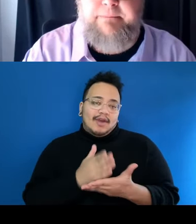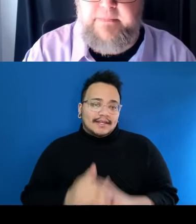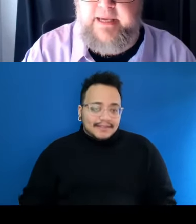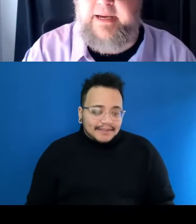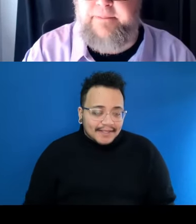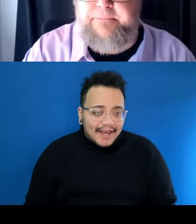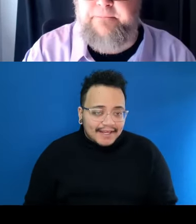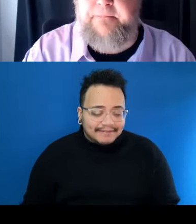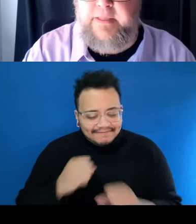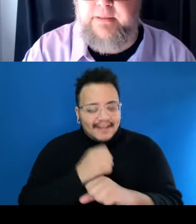Yeah.